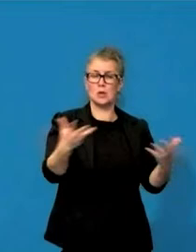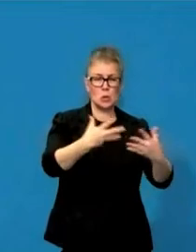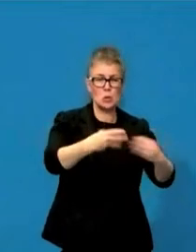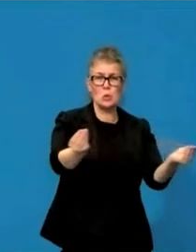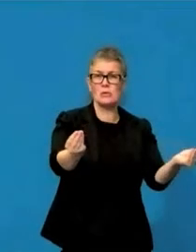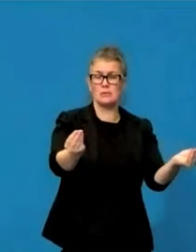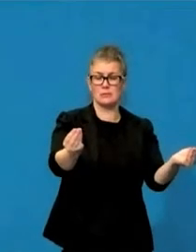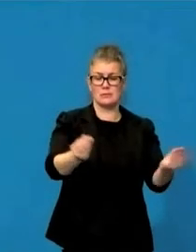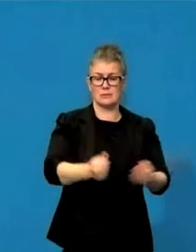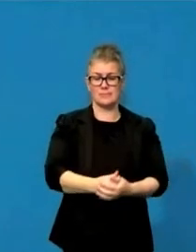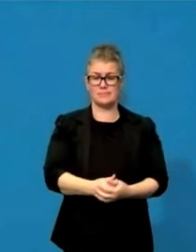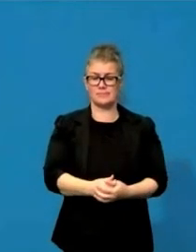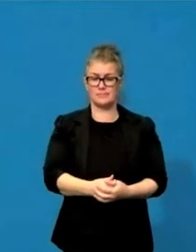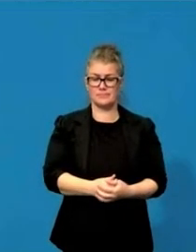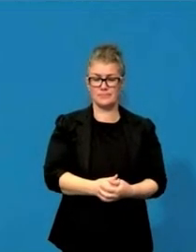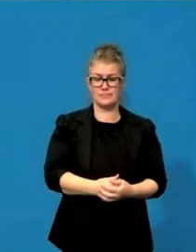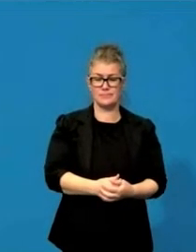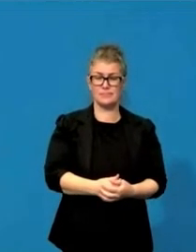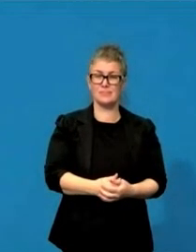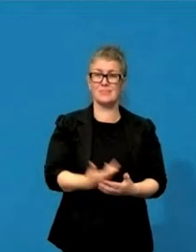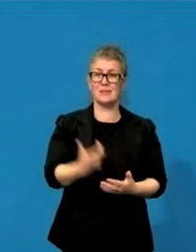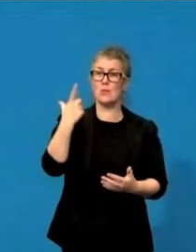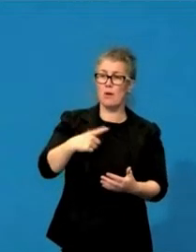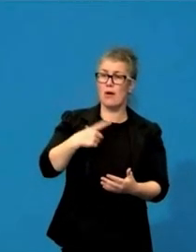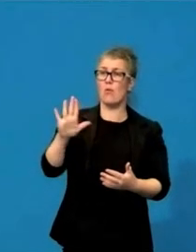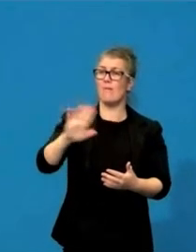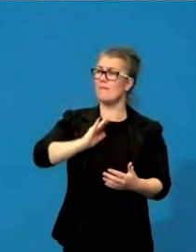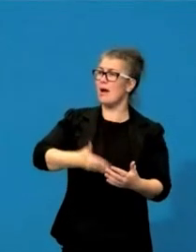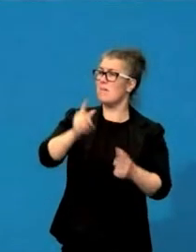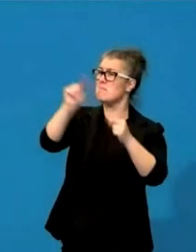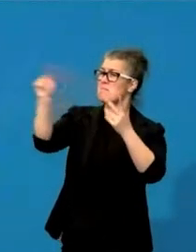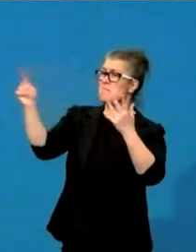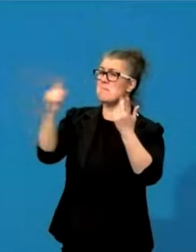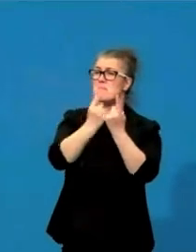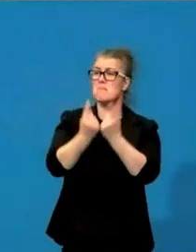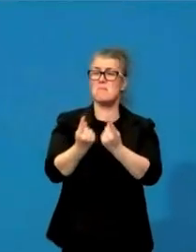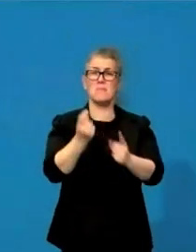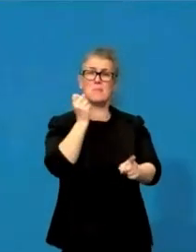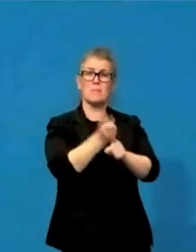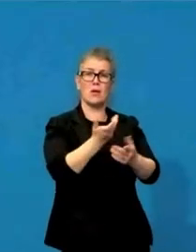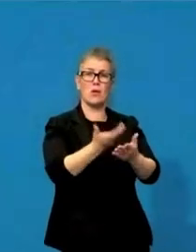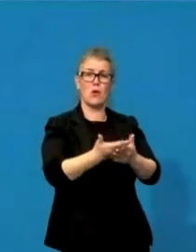You know. And not polluted and all that with all the farming and stuff. I reckon just leave our river alone, you know.